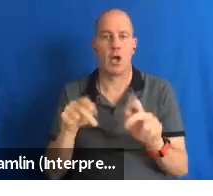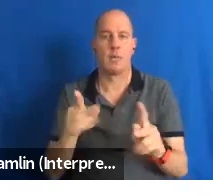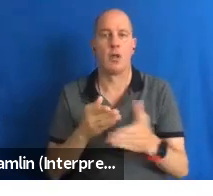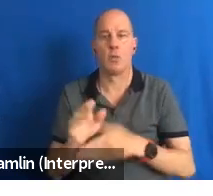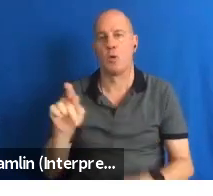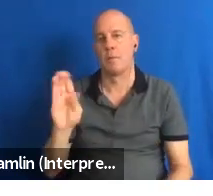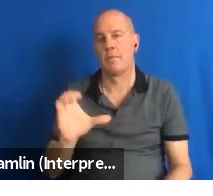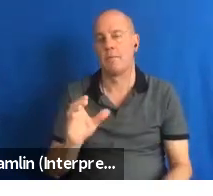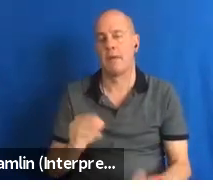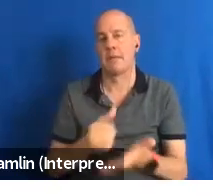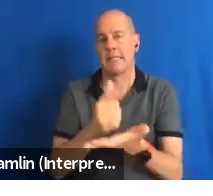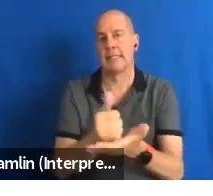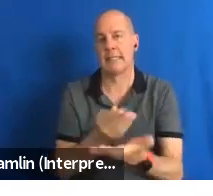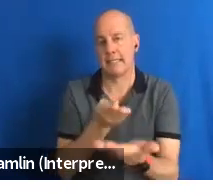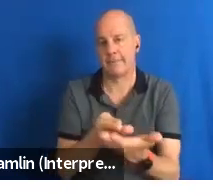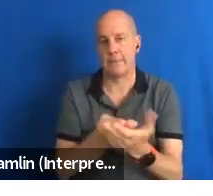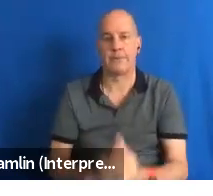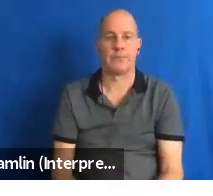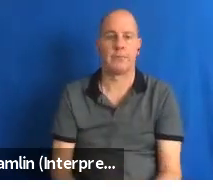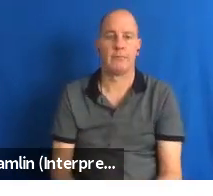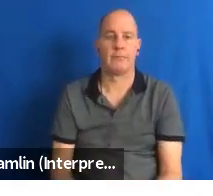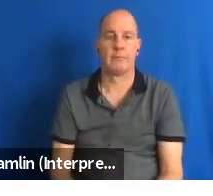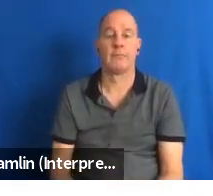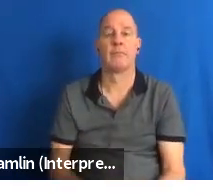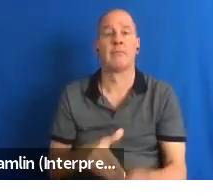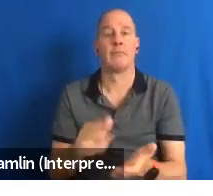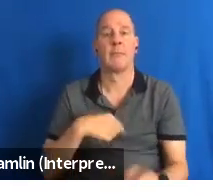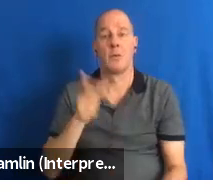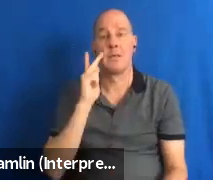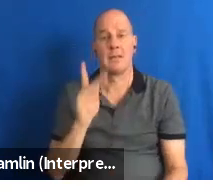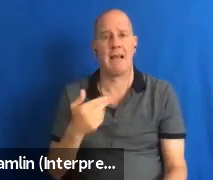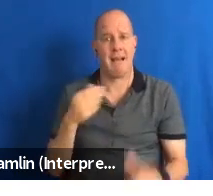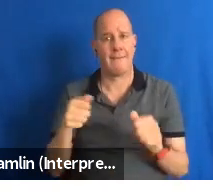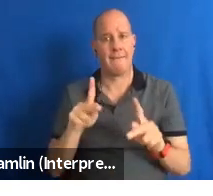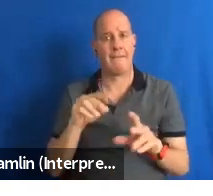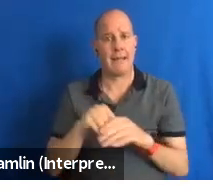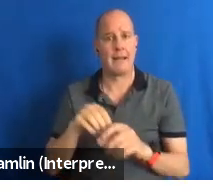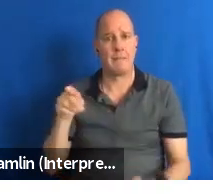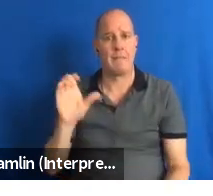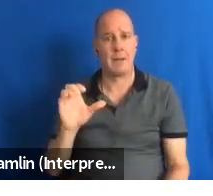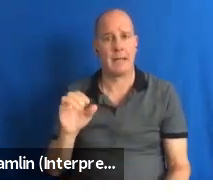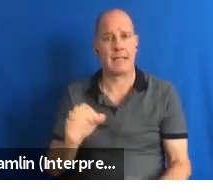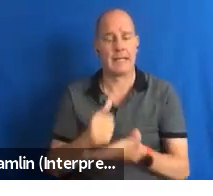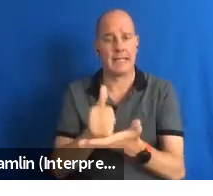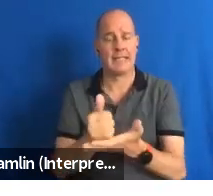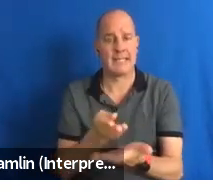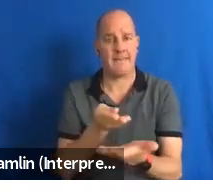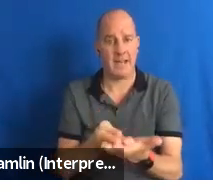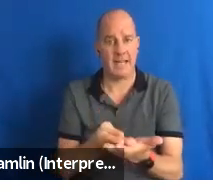what we see is that there are opportunities within public assistance funding and there was a question